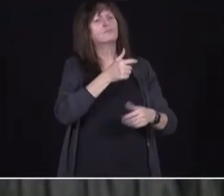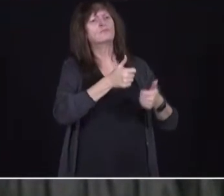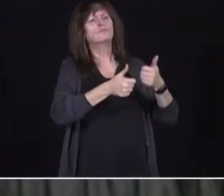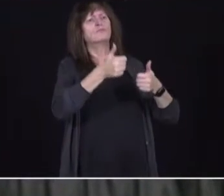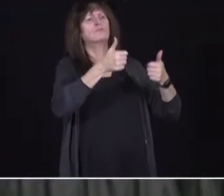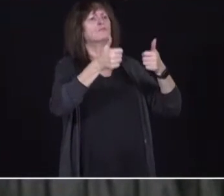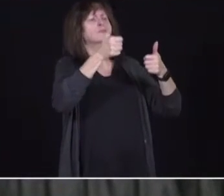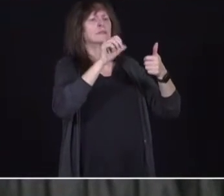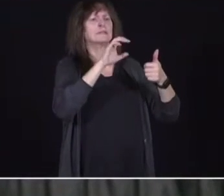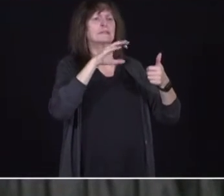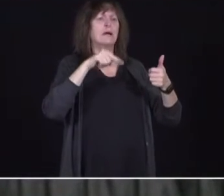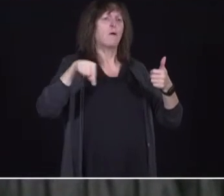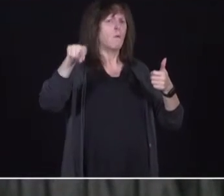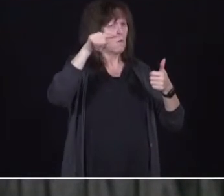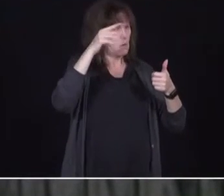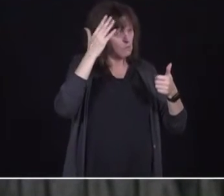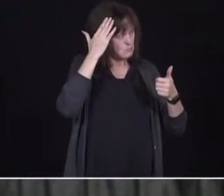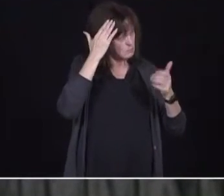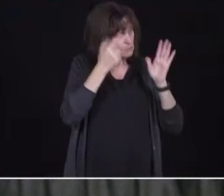to guide you in breaking down those